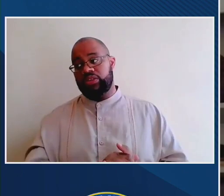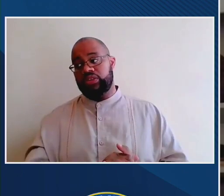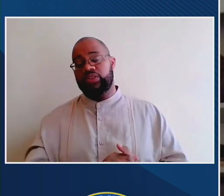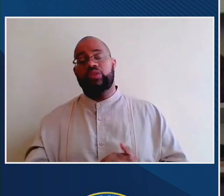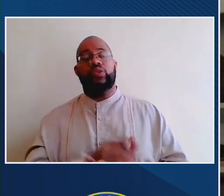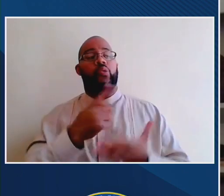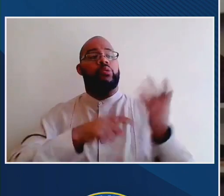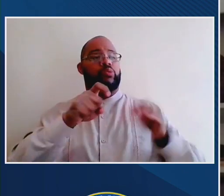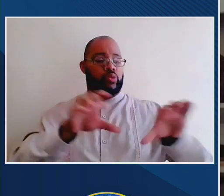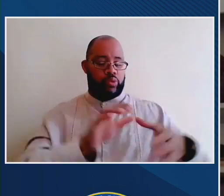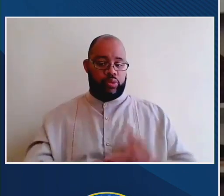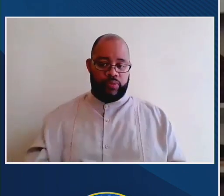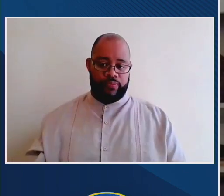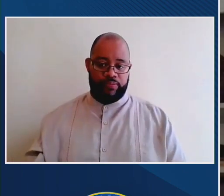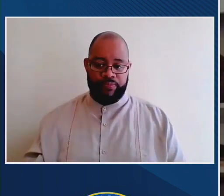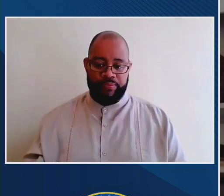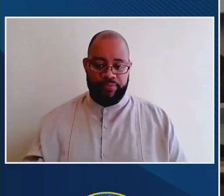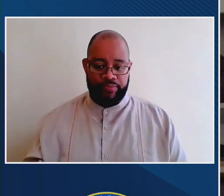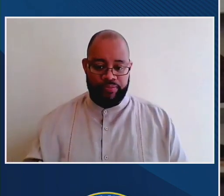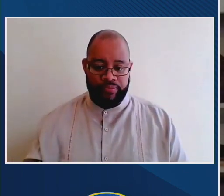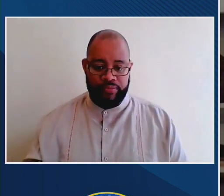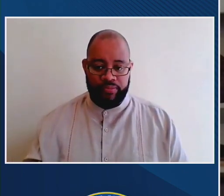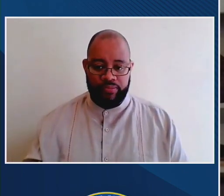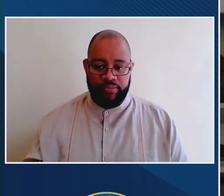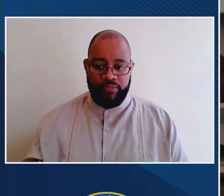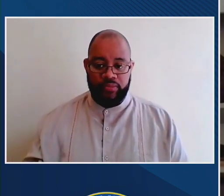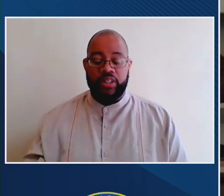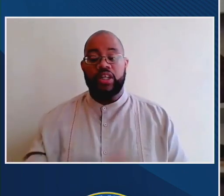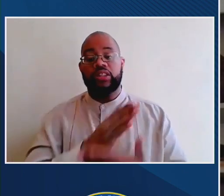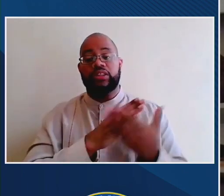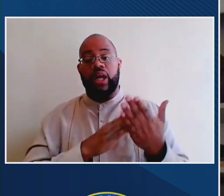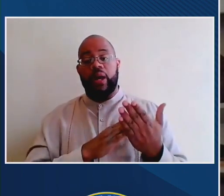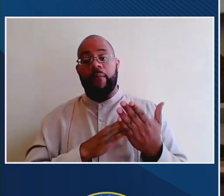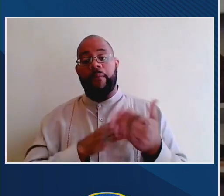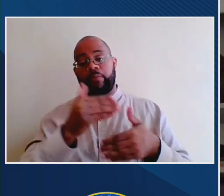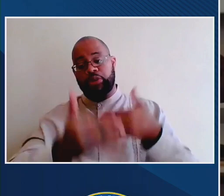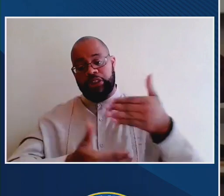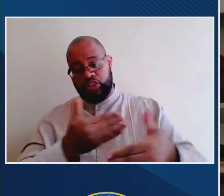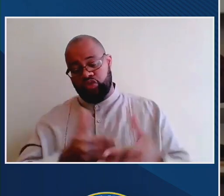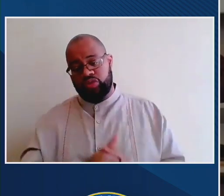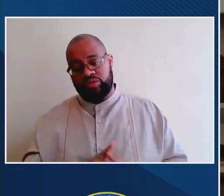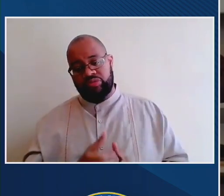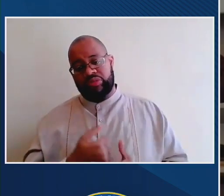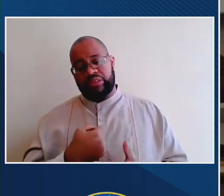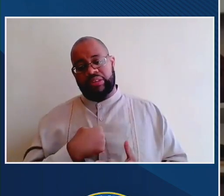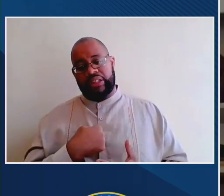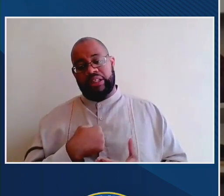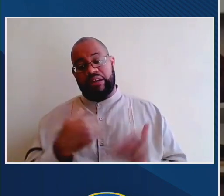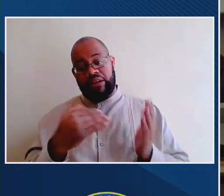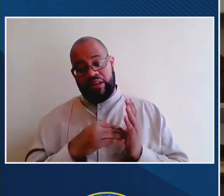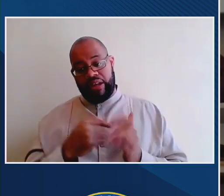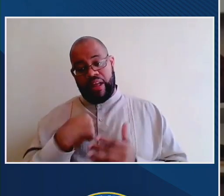get paid. Some of this would be procedural. I would, and again, I think I'm going to ask David to comment here.